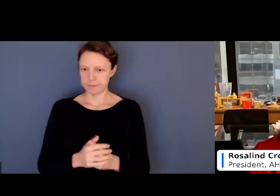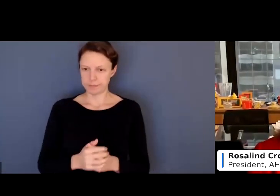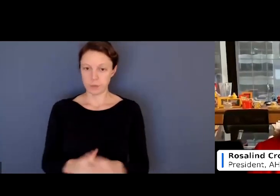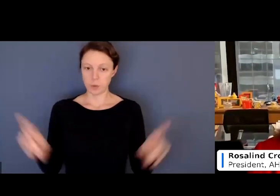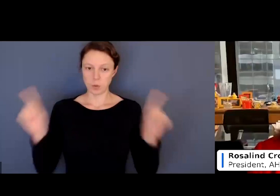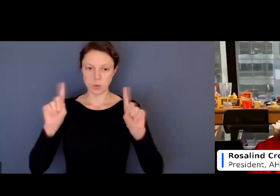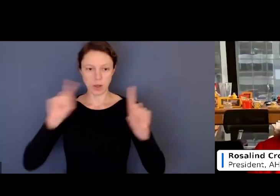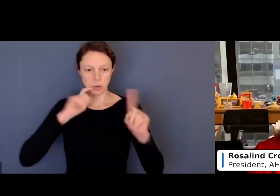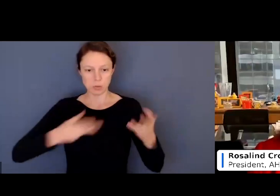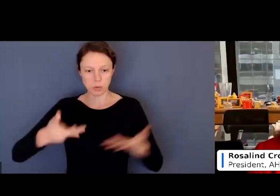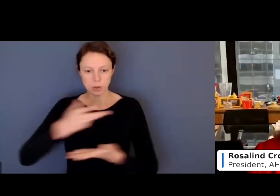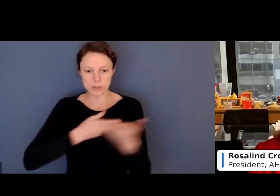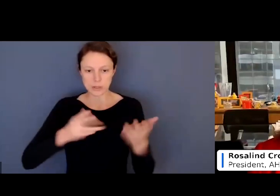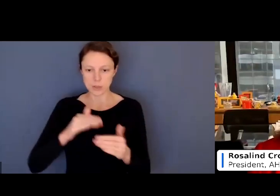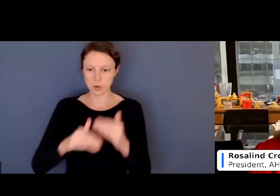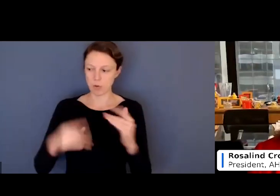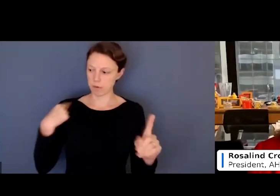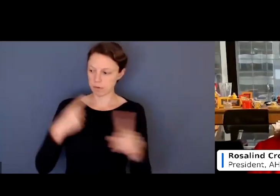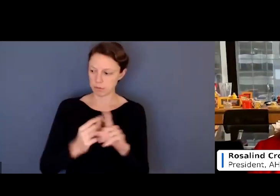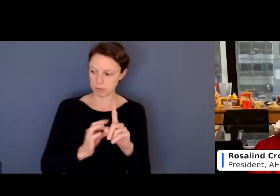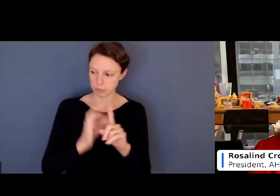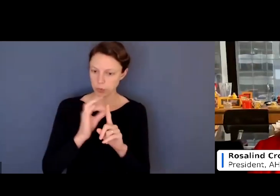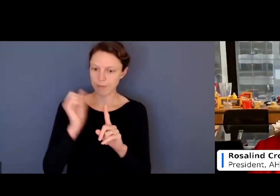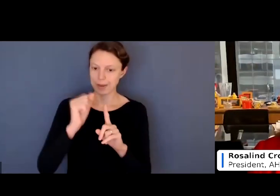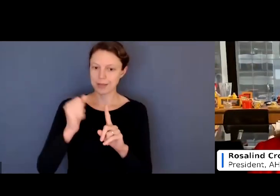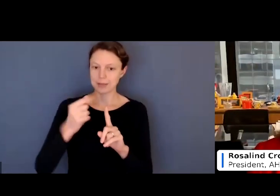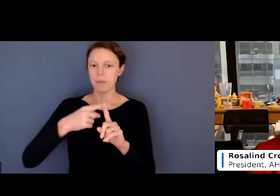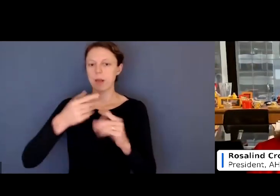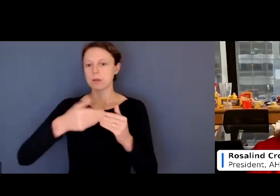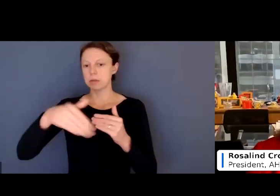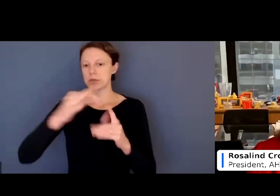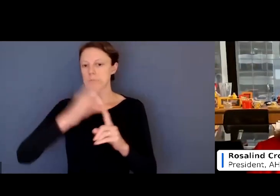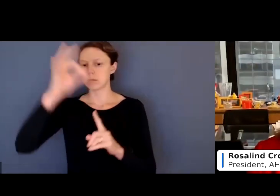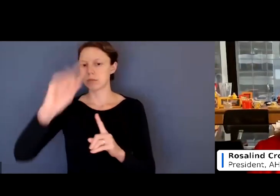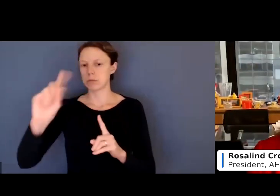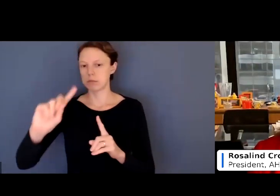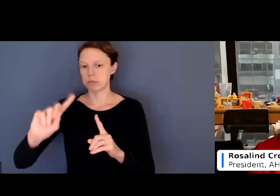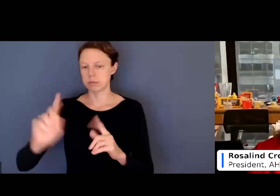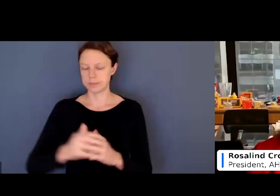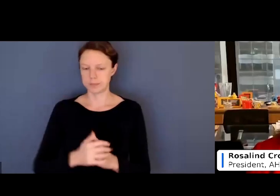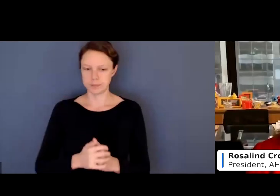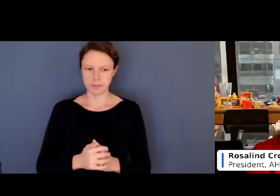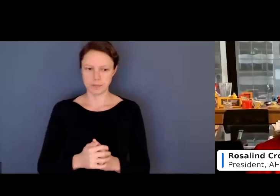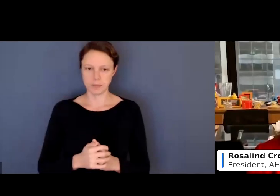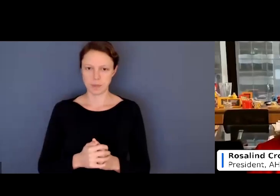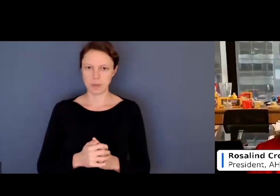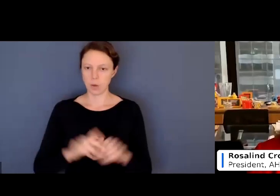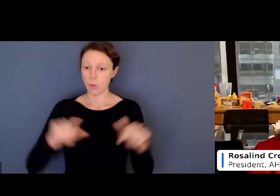but also the road ahead. We will explore the profound impact of the Women's World Cup,